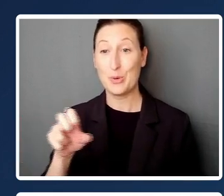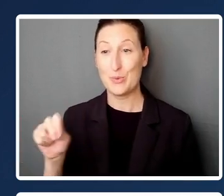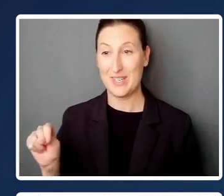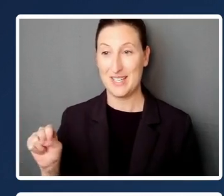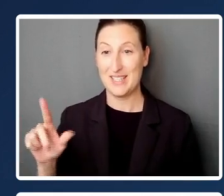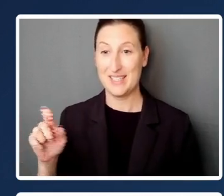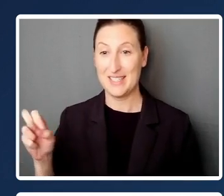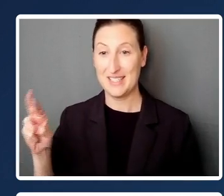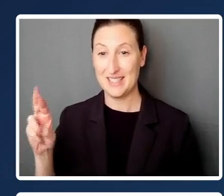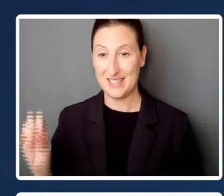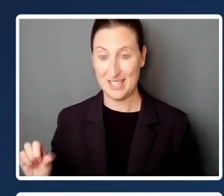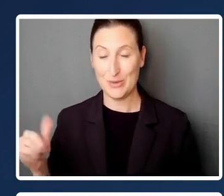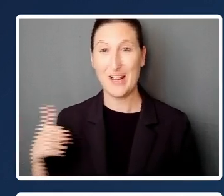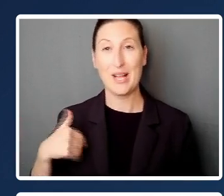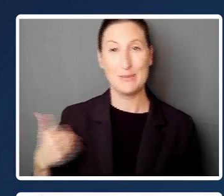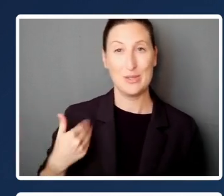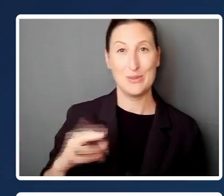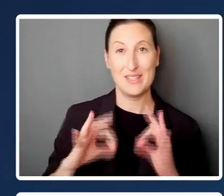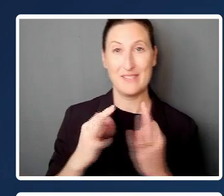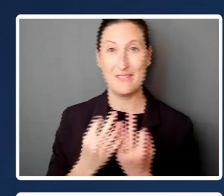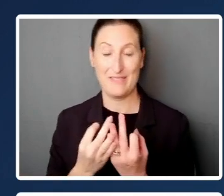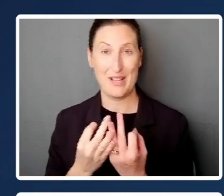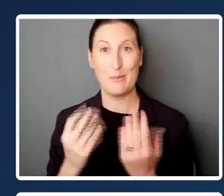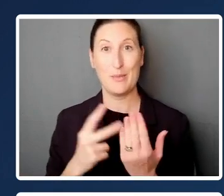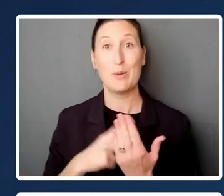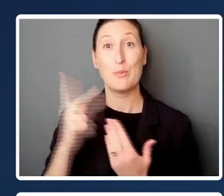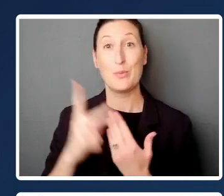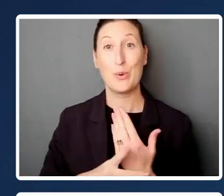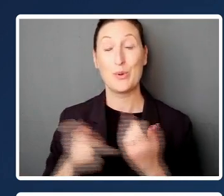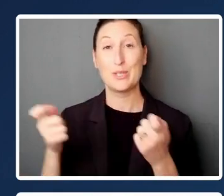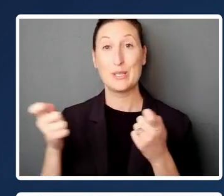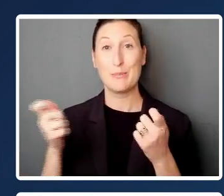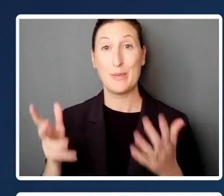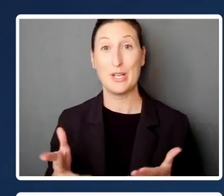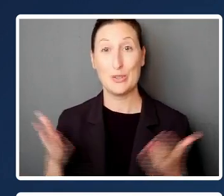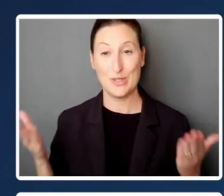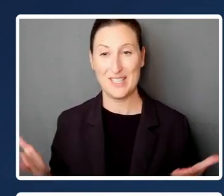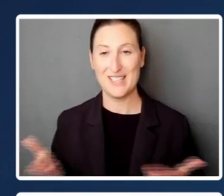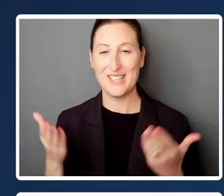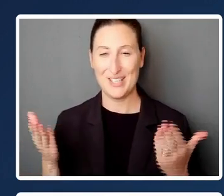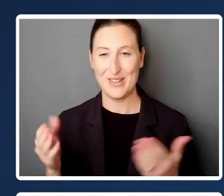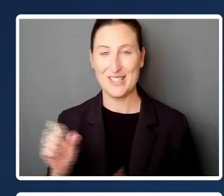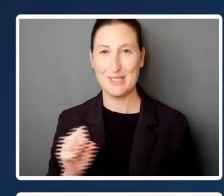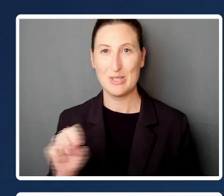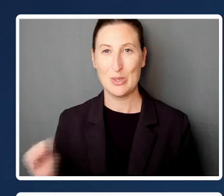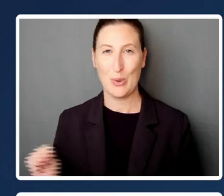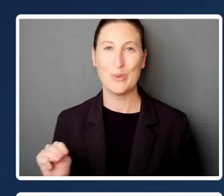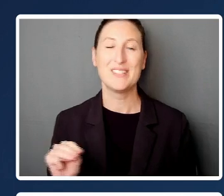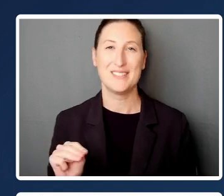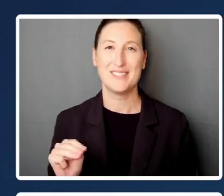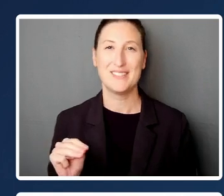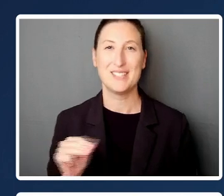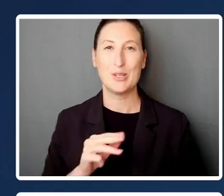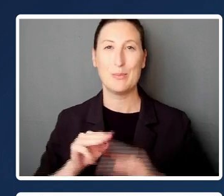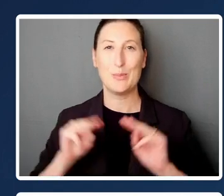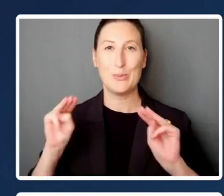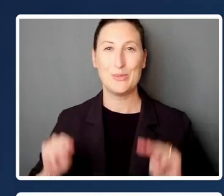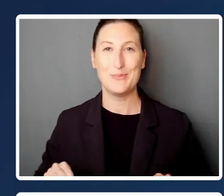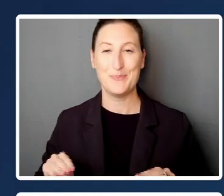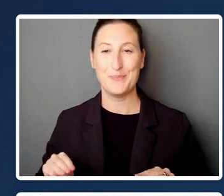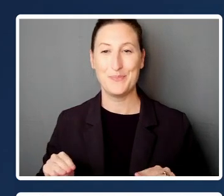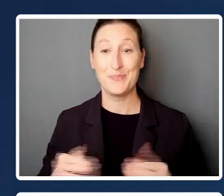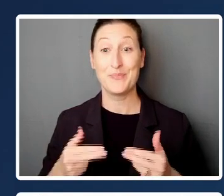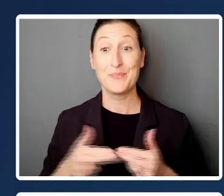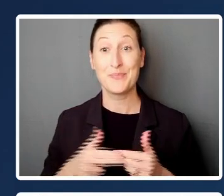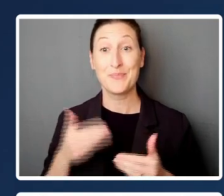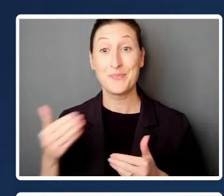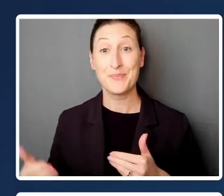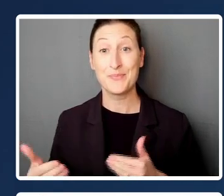Family Programs manager at the Smithsonian National Postal Museum. Next slide, please.